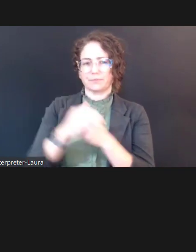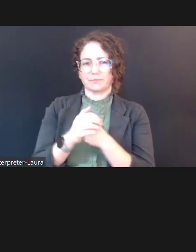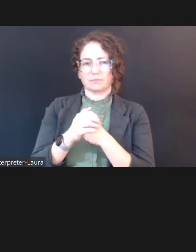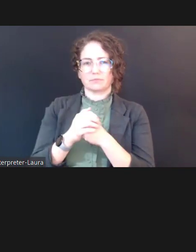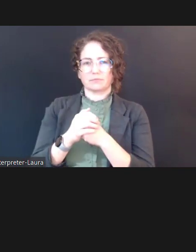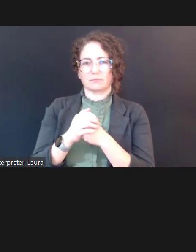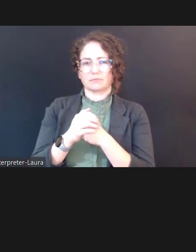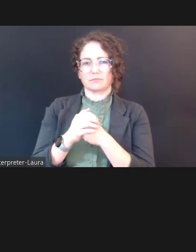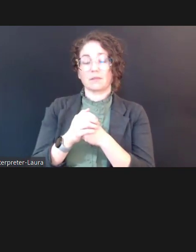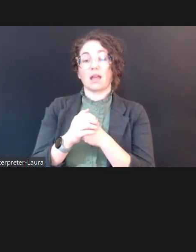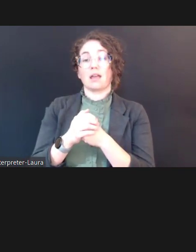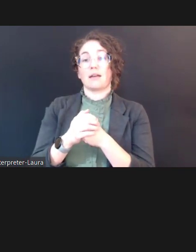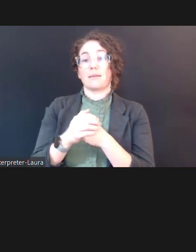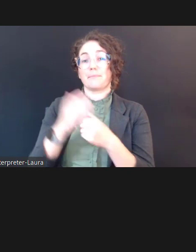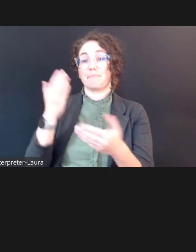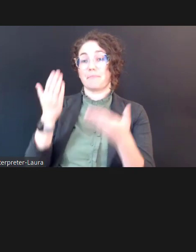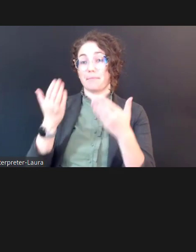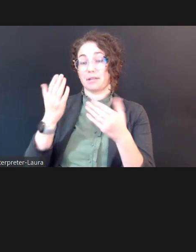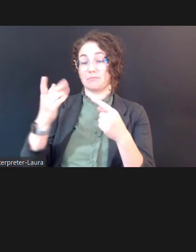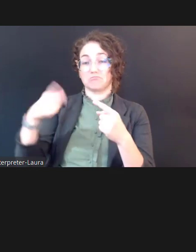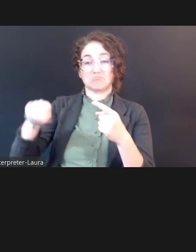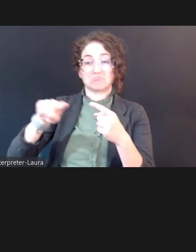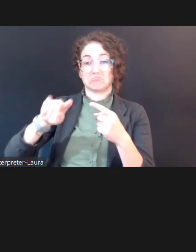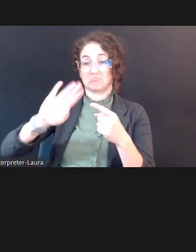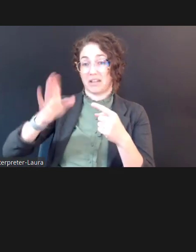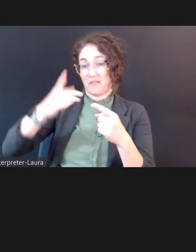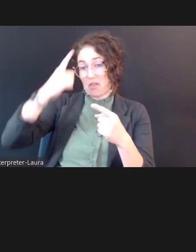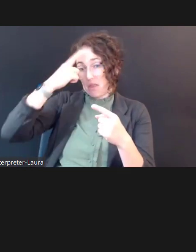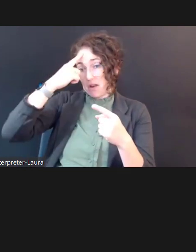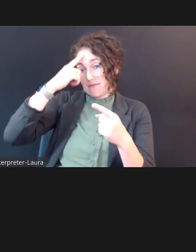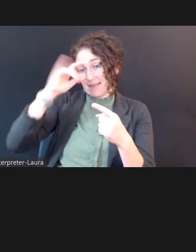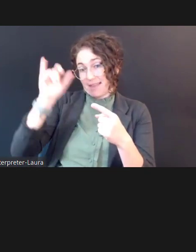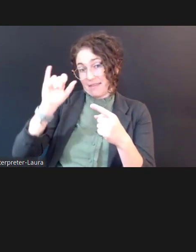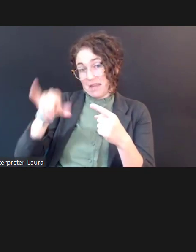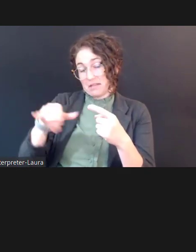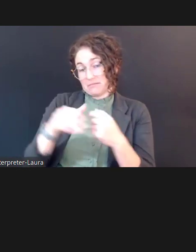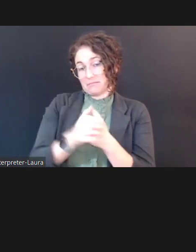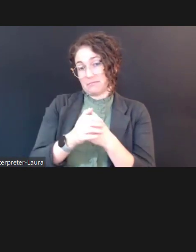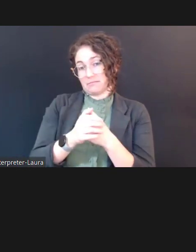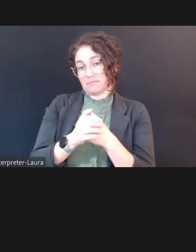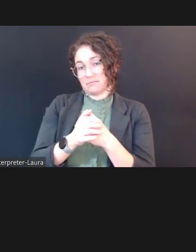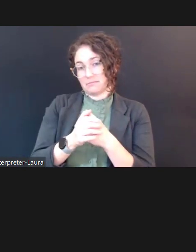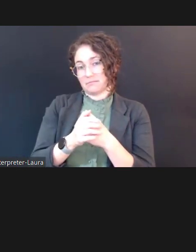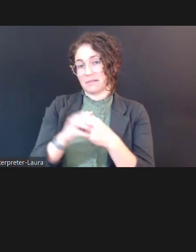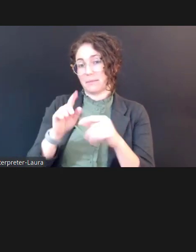So, you may not have ever thought about it like, this but